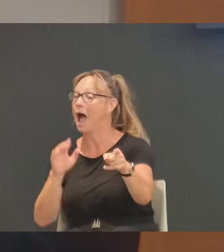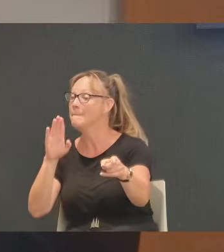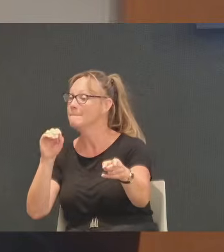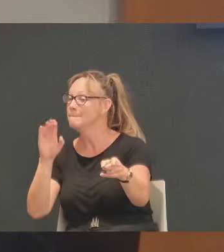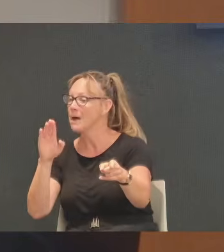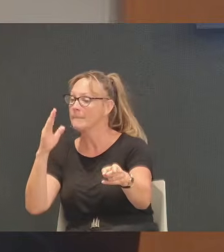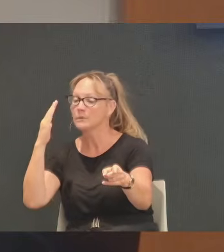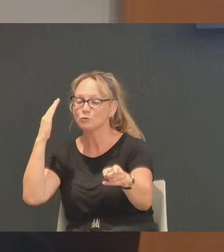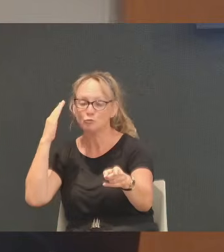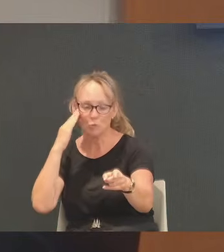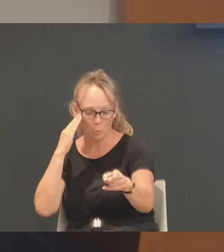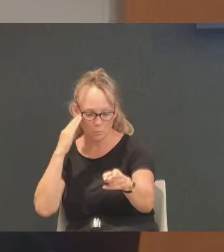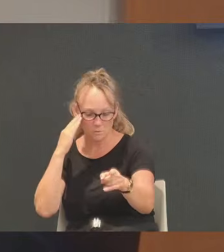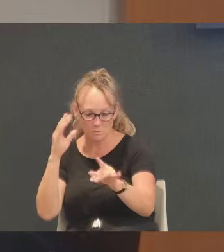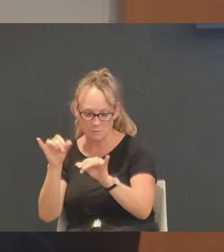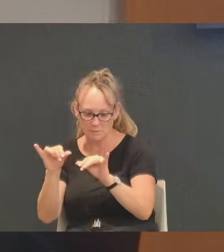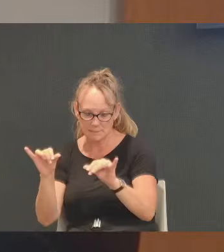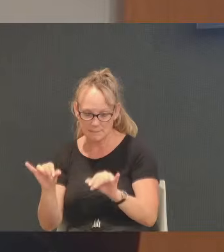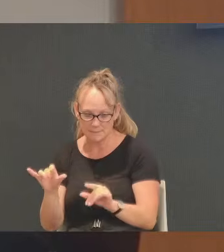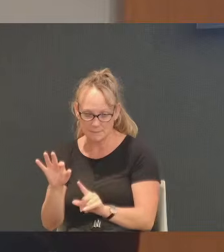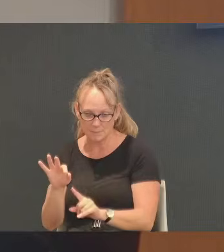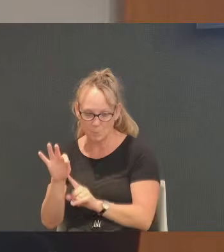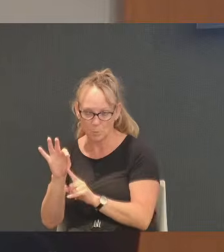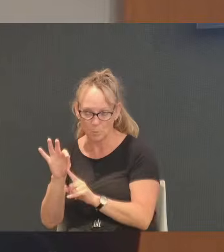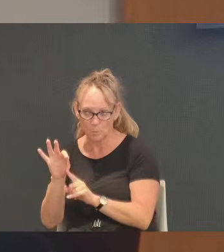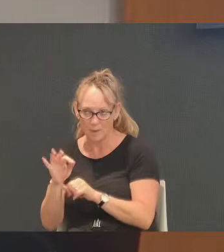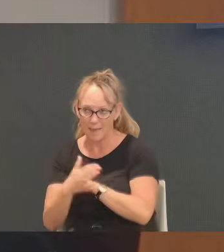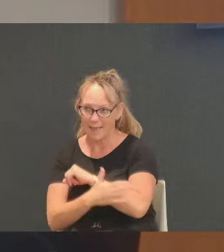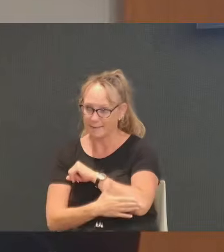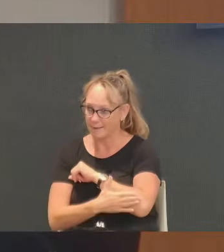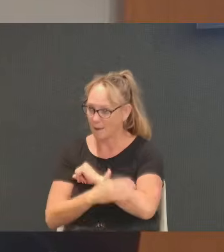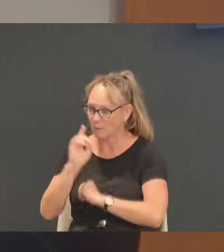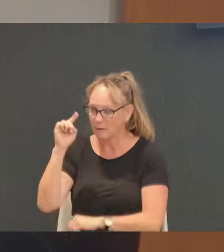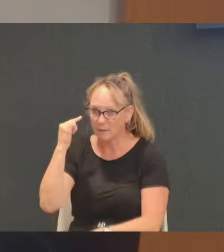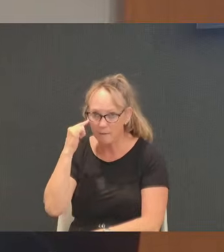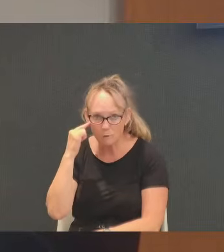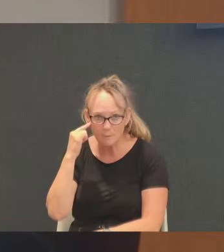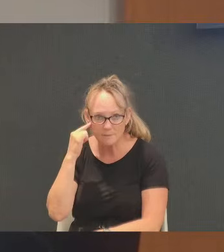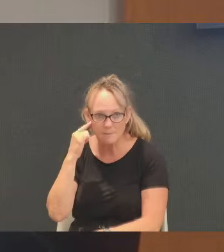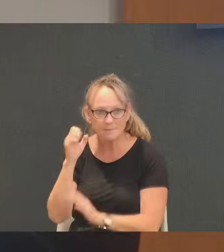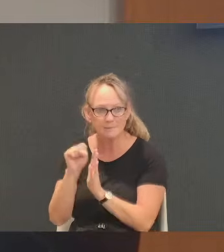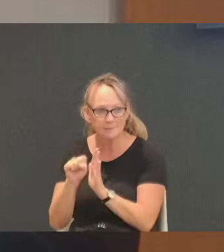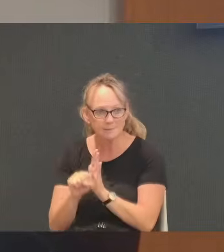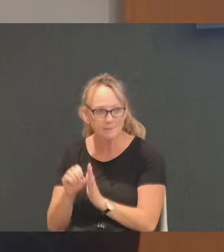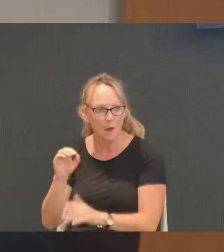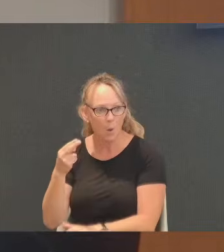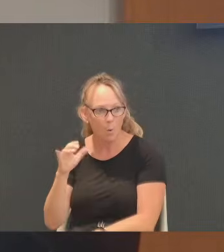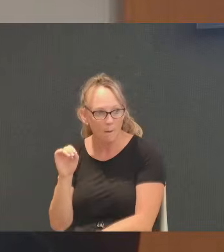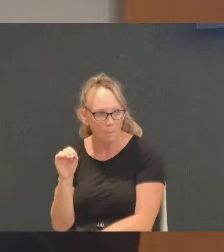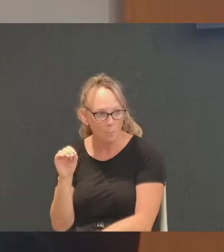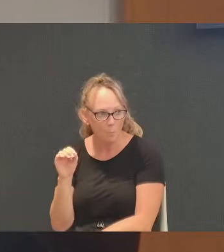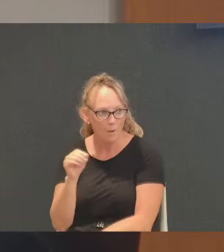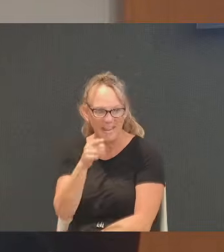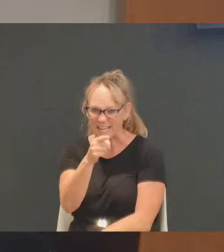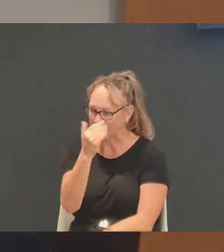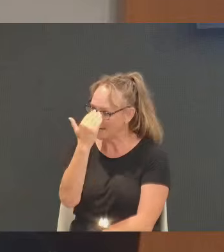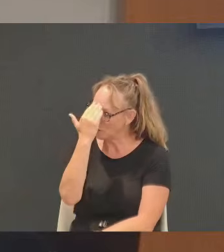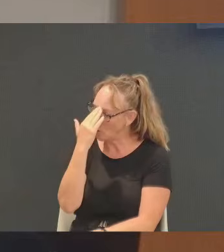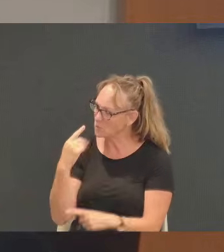system of count of county governance in Ohio. he knows the complexities of a County Administered